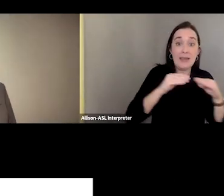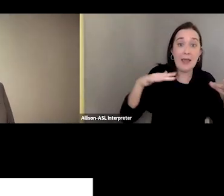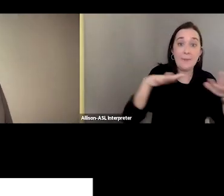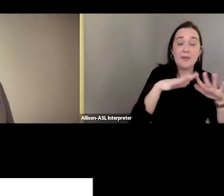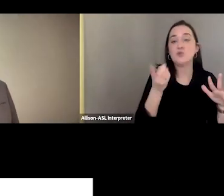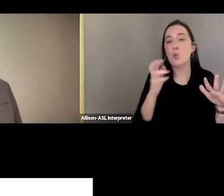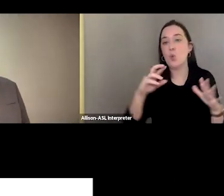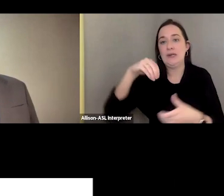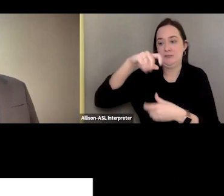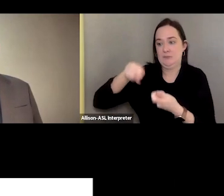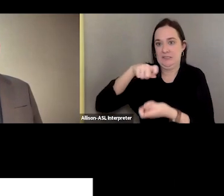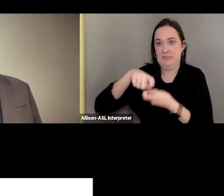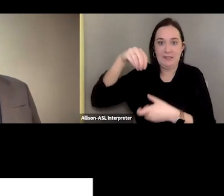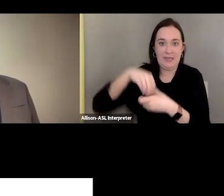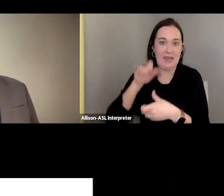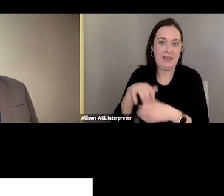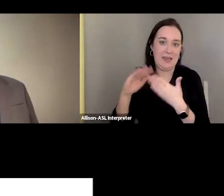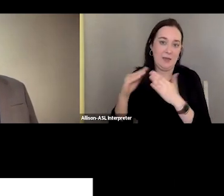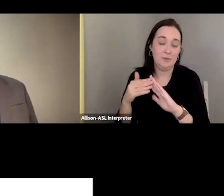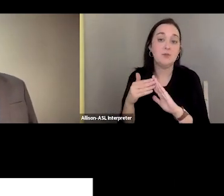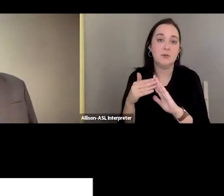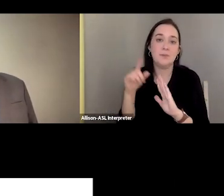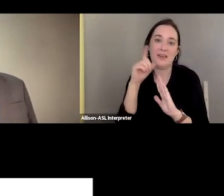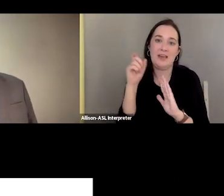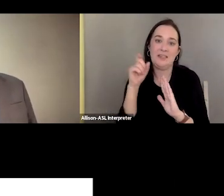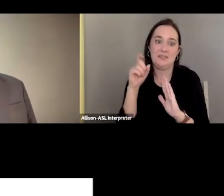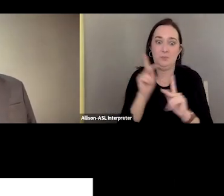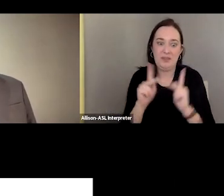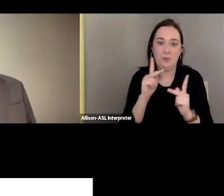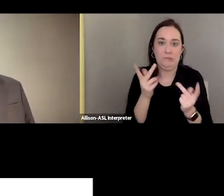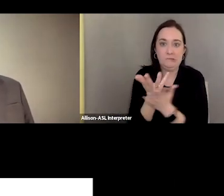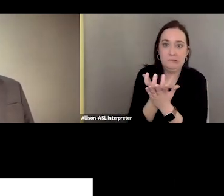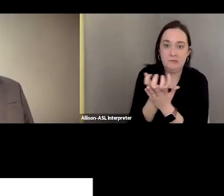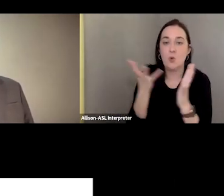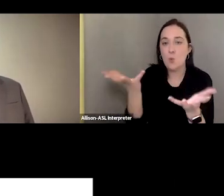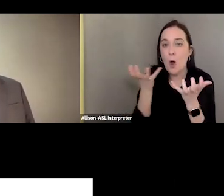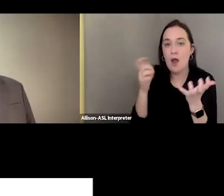I do think that they there are people looking for this help. People are really having suffering financial